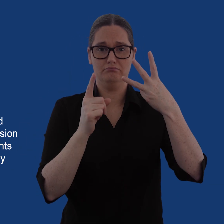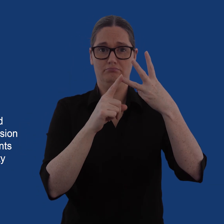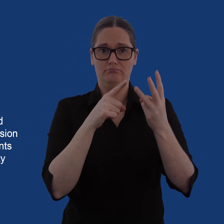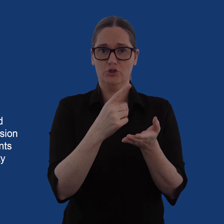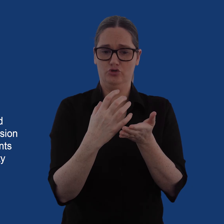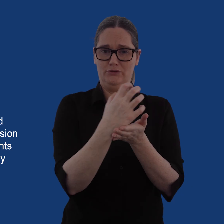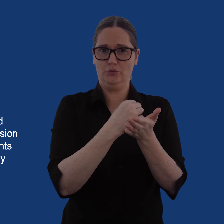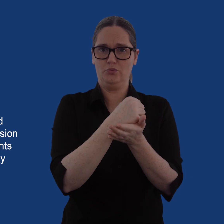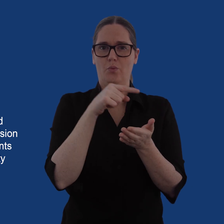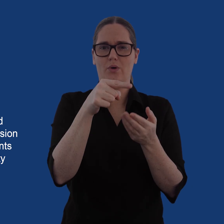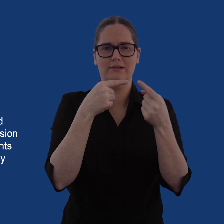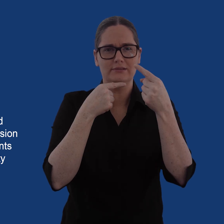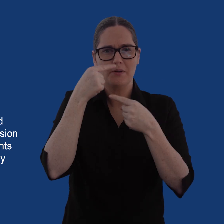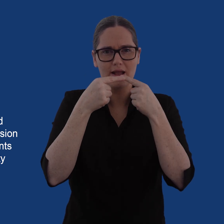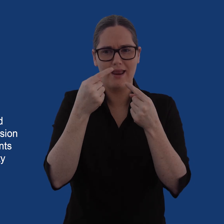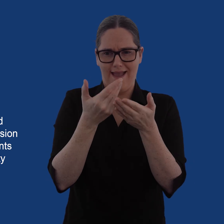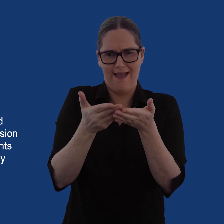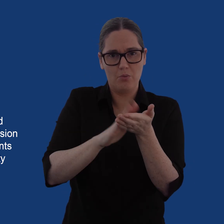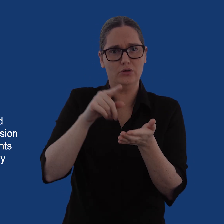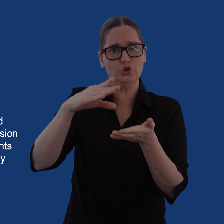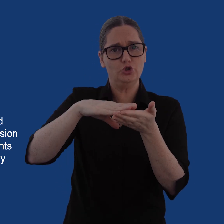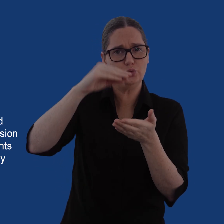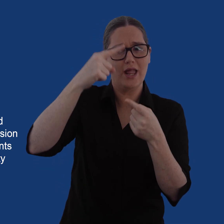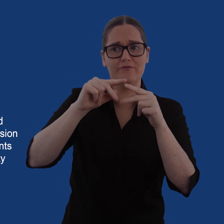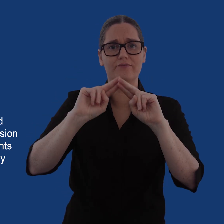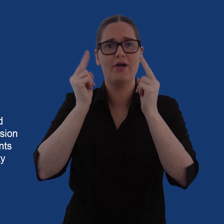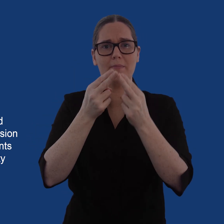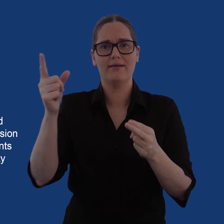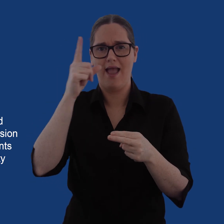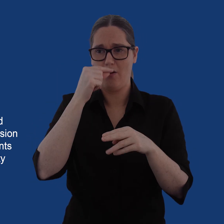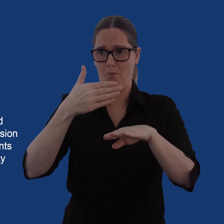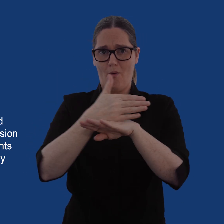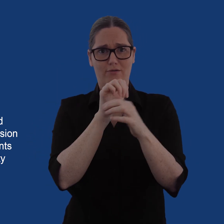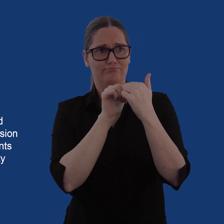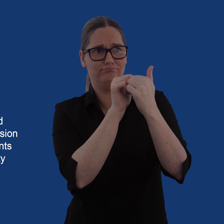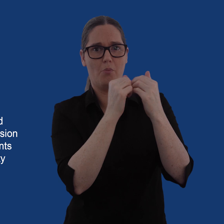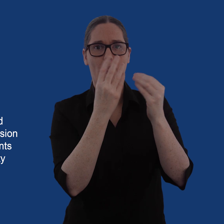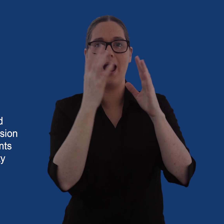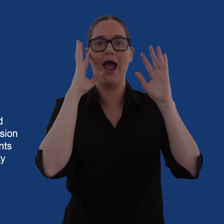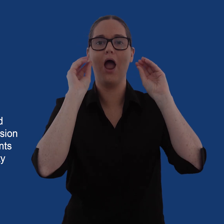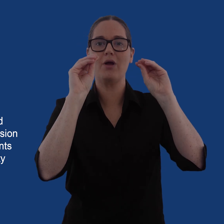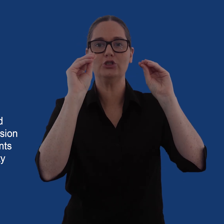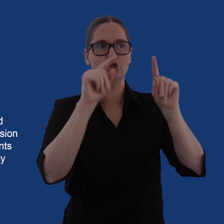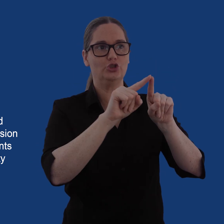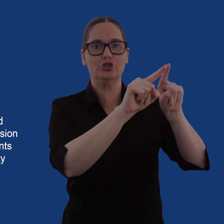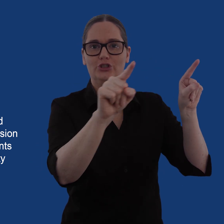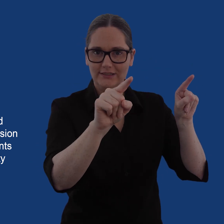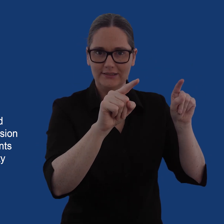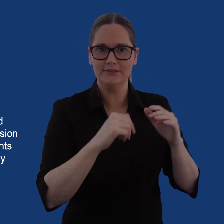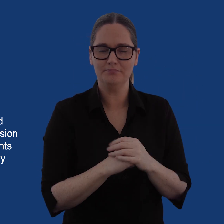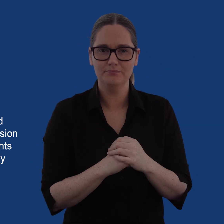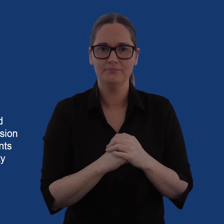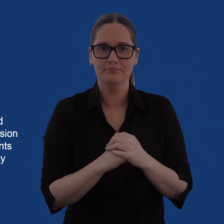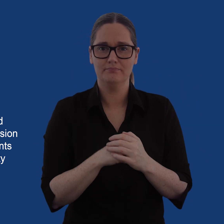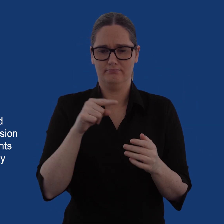• The resources explain how students and families can work with education providers